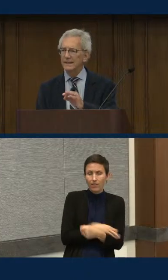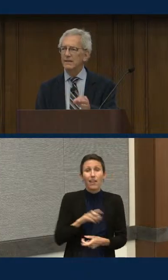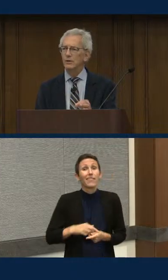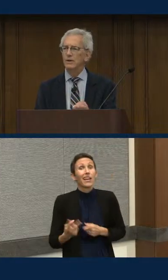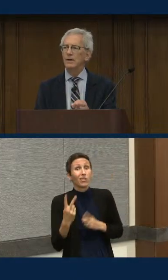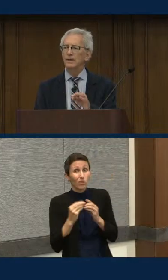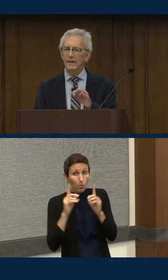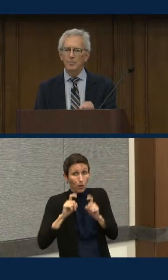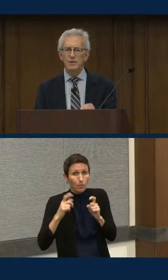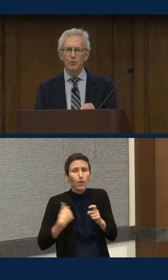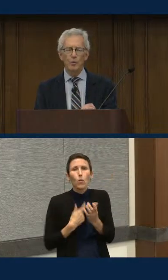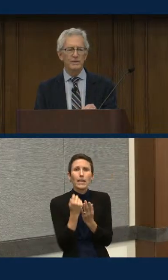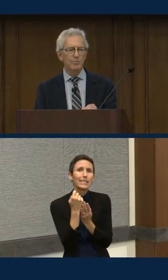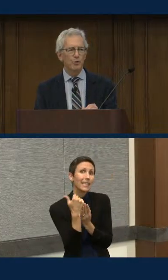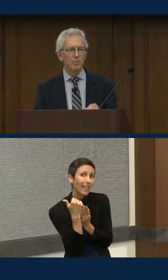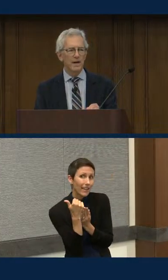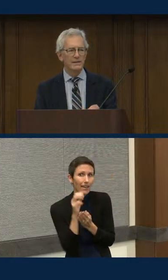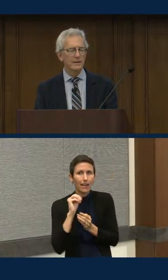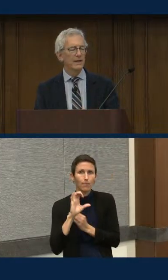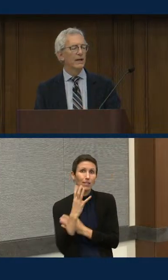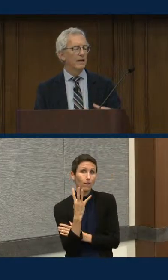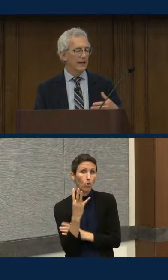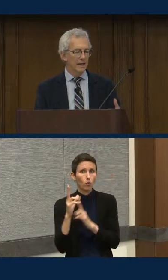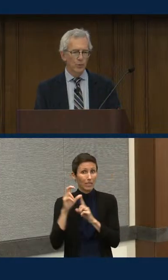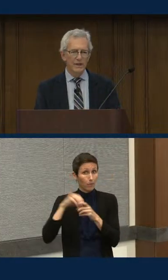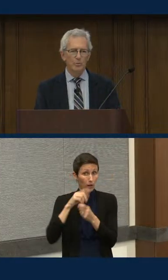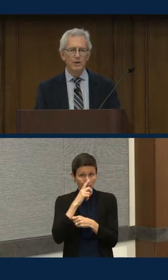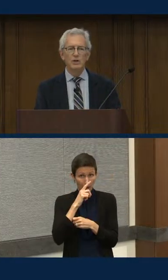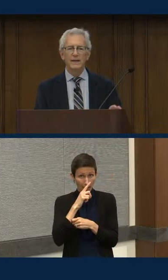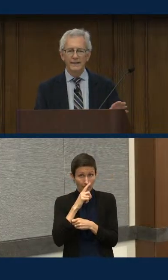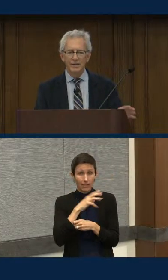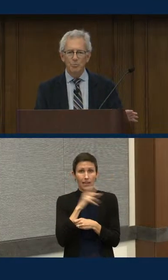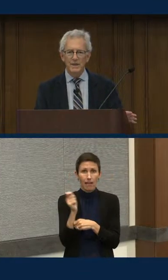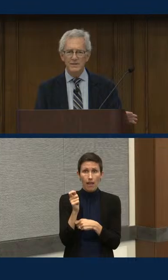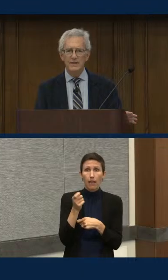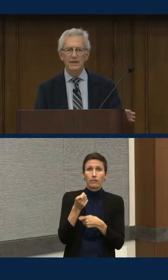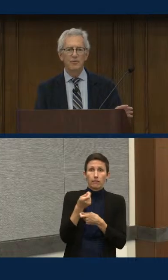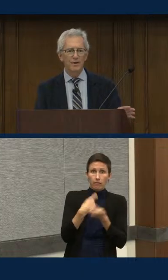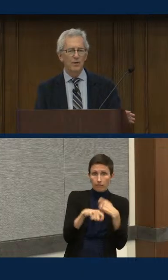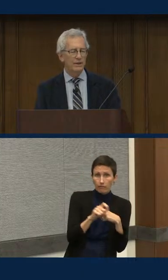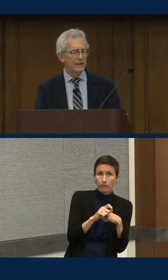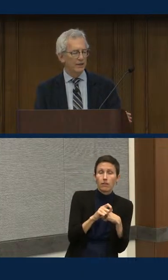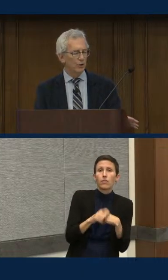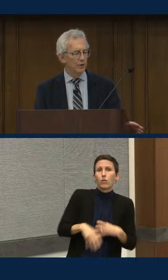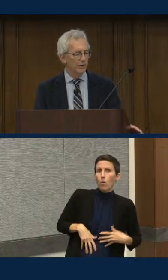experiments we deleted MC4 receptor in mouse and